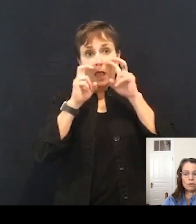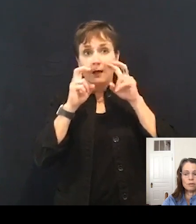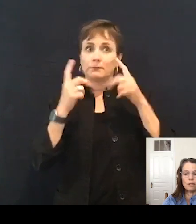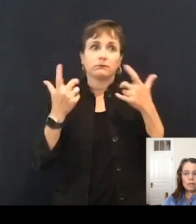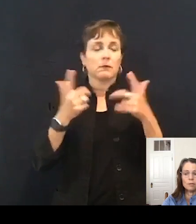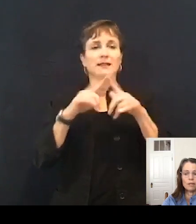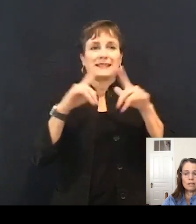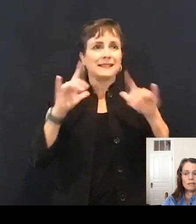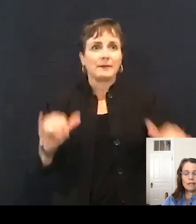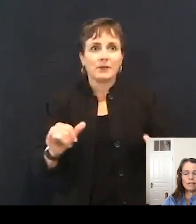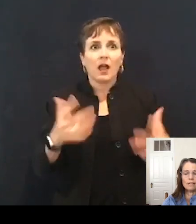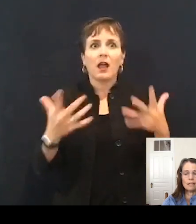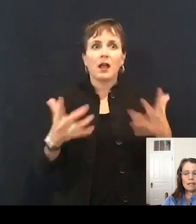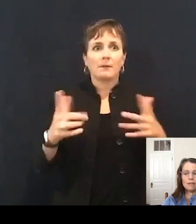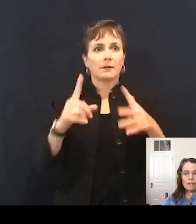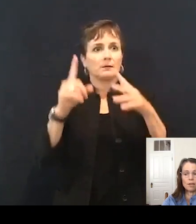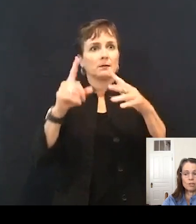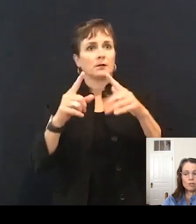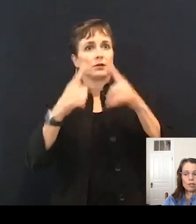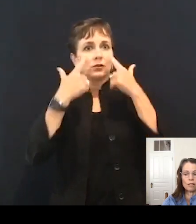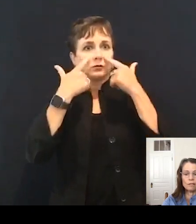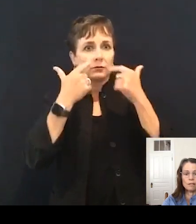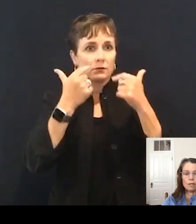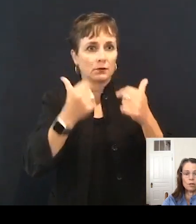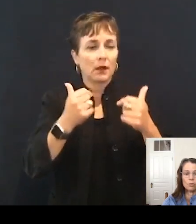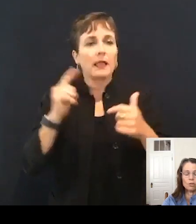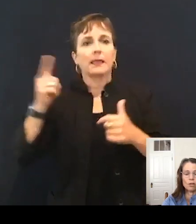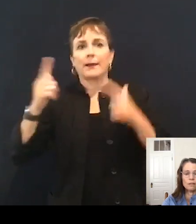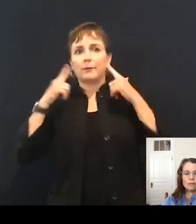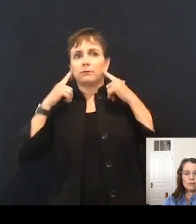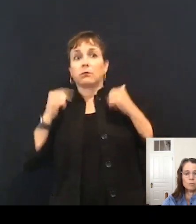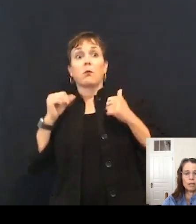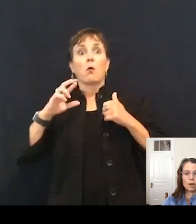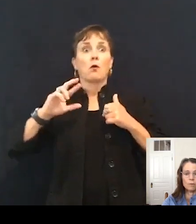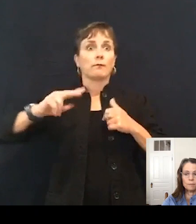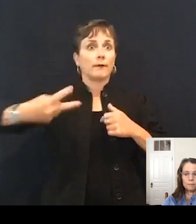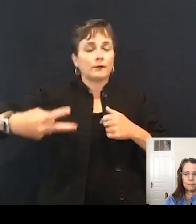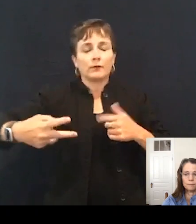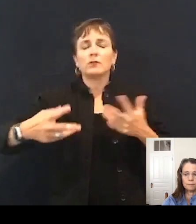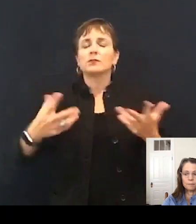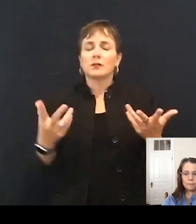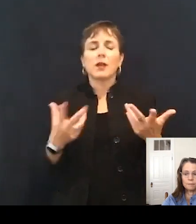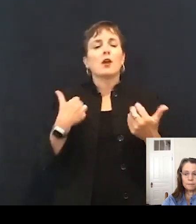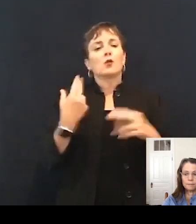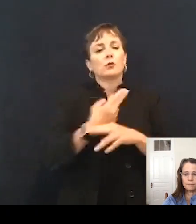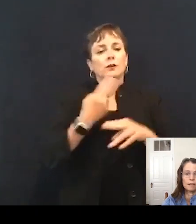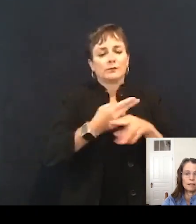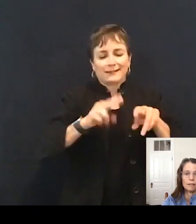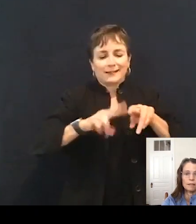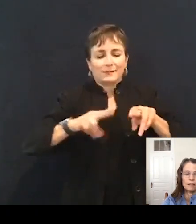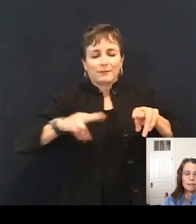because they contain the Usher genes, which are listed below.